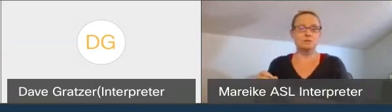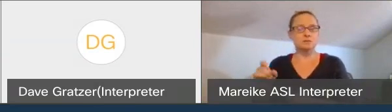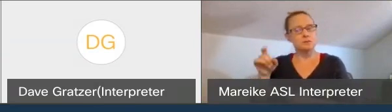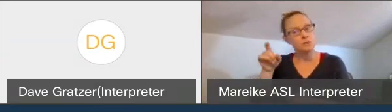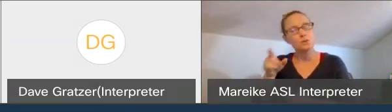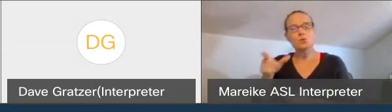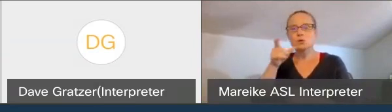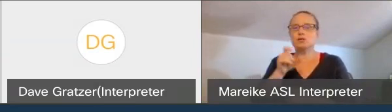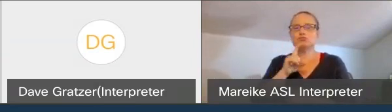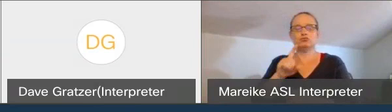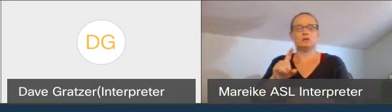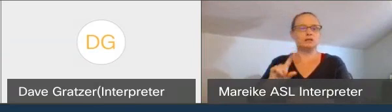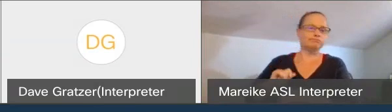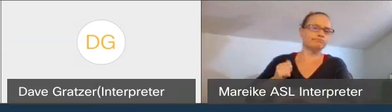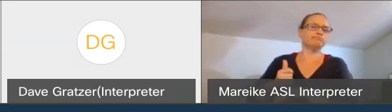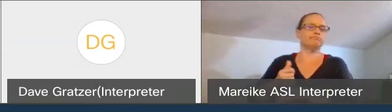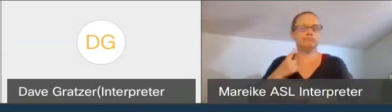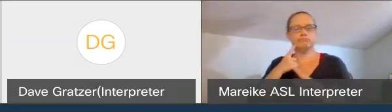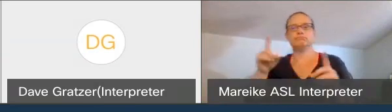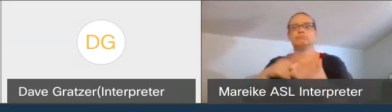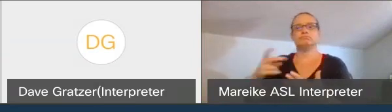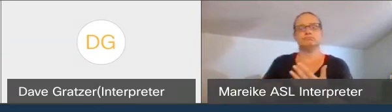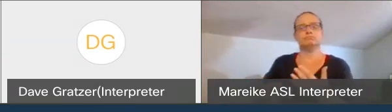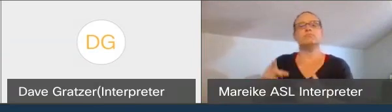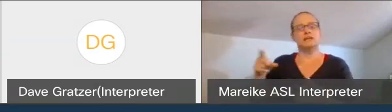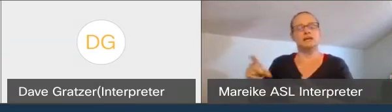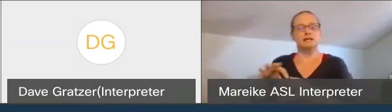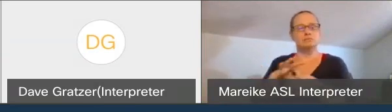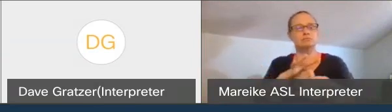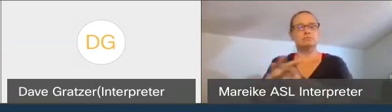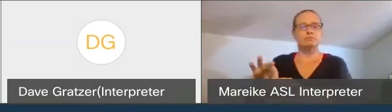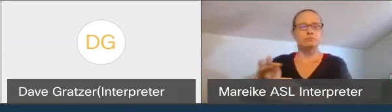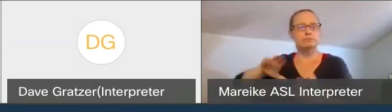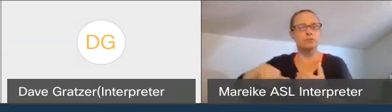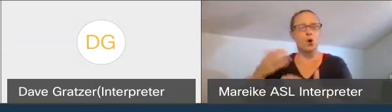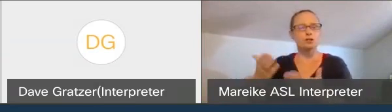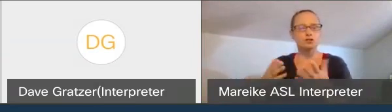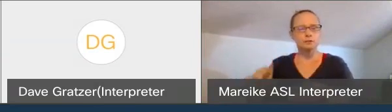Kody is who goes between all of the service providers who may or may not talk well, they've been competing